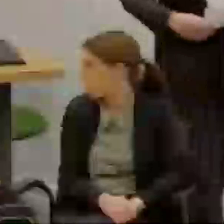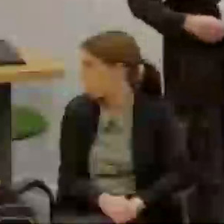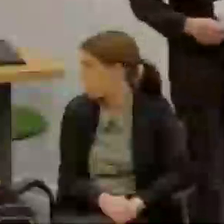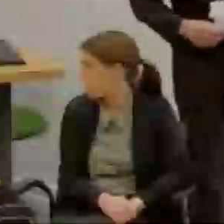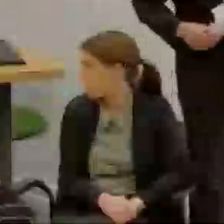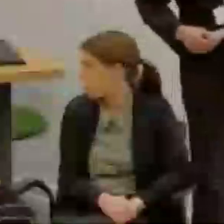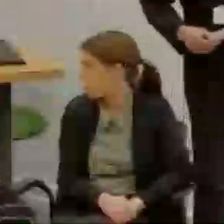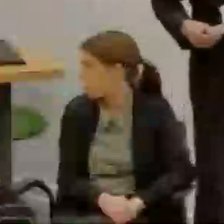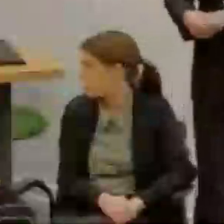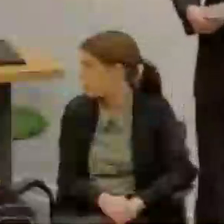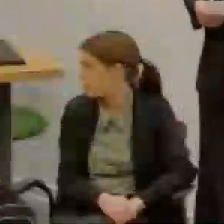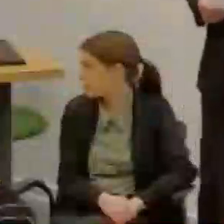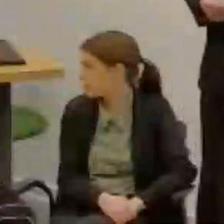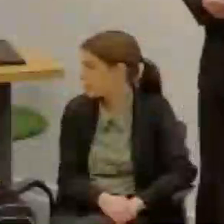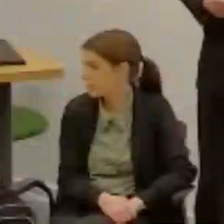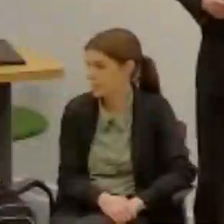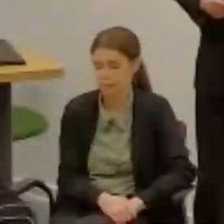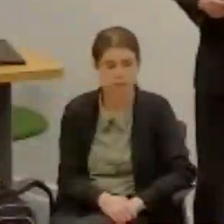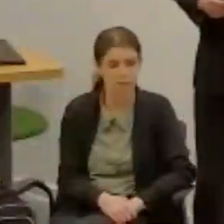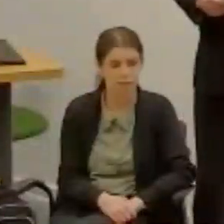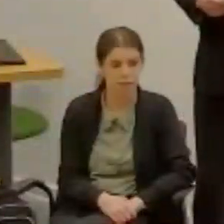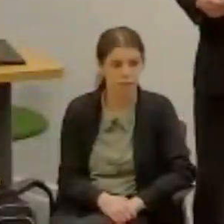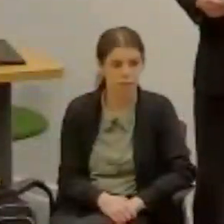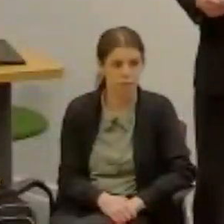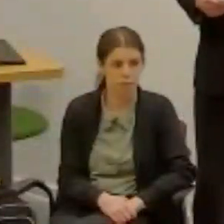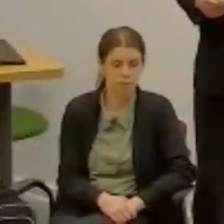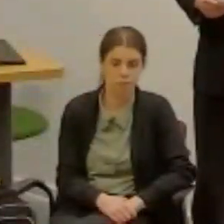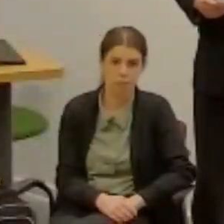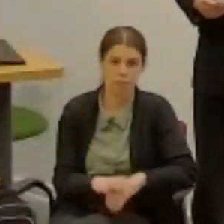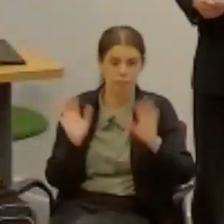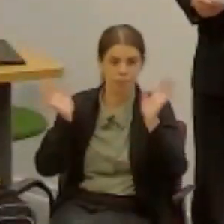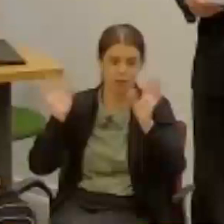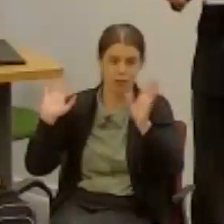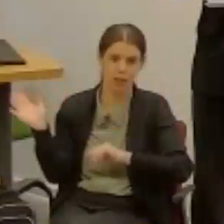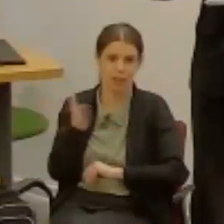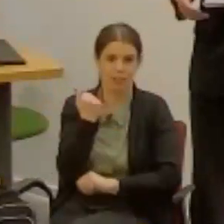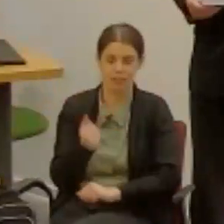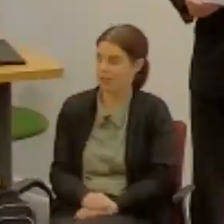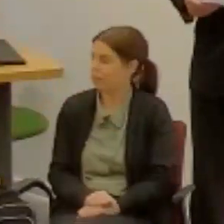Hi, everybody, how are you doing? I will. Not.